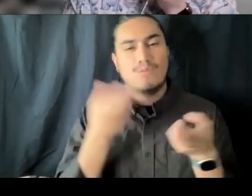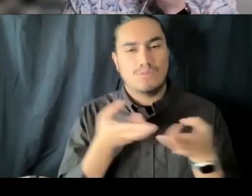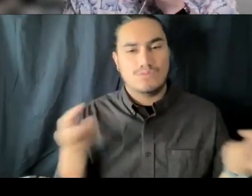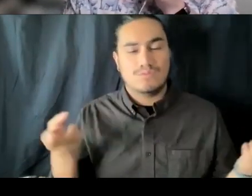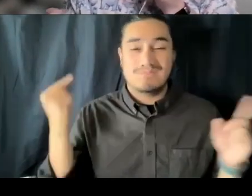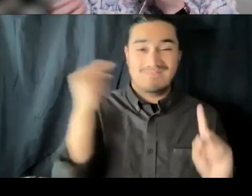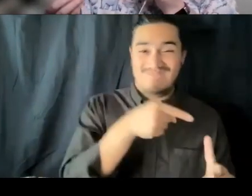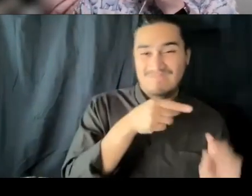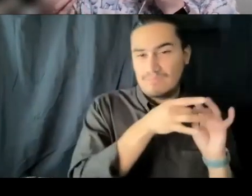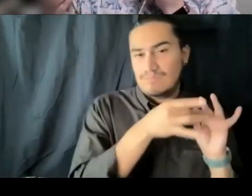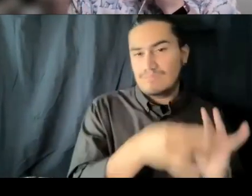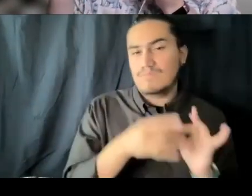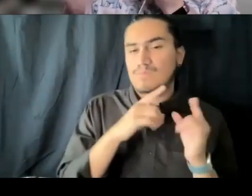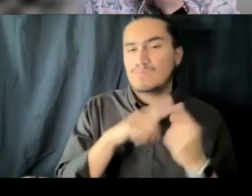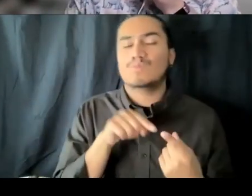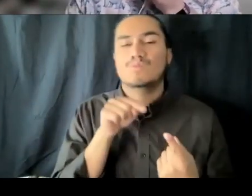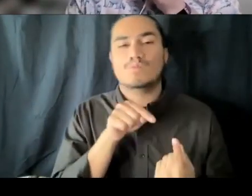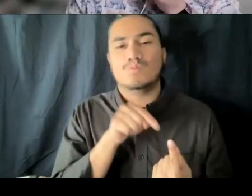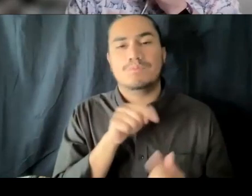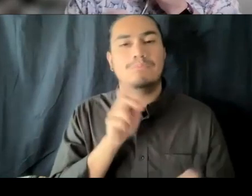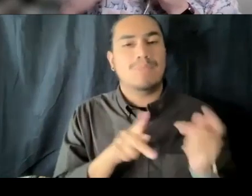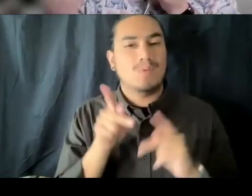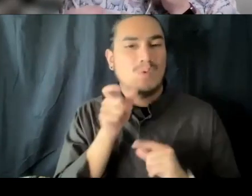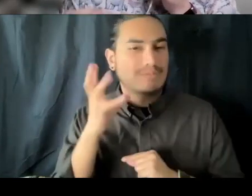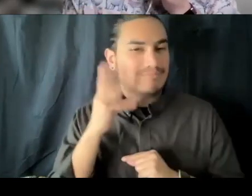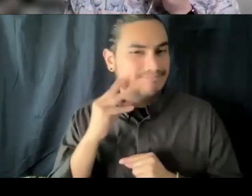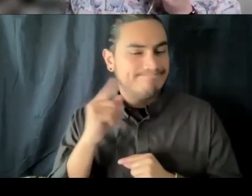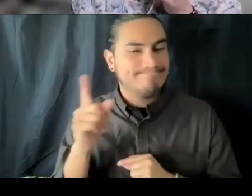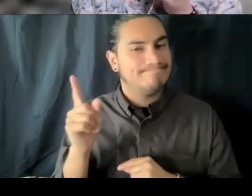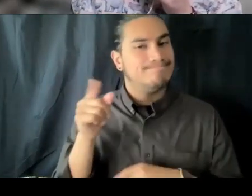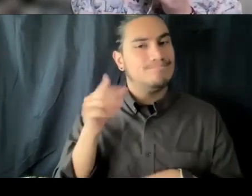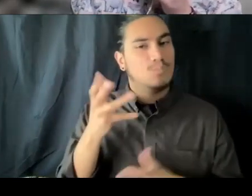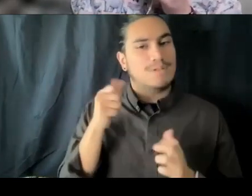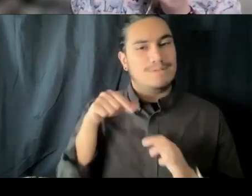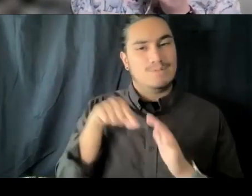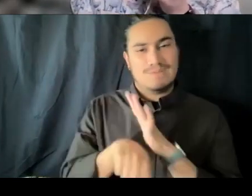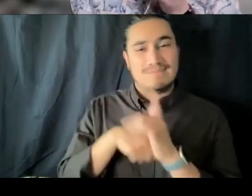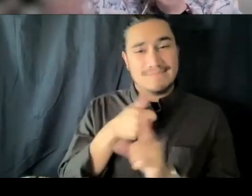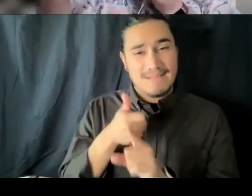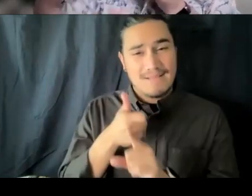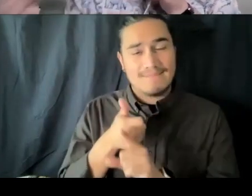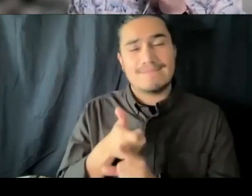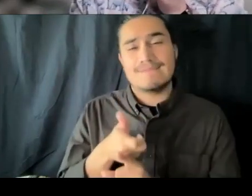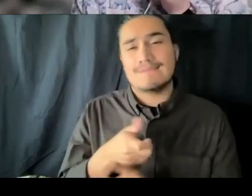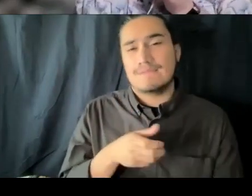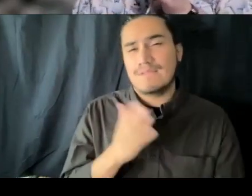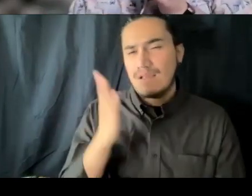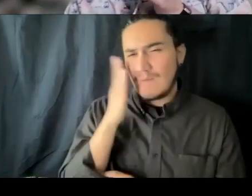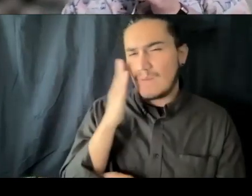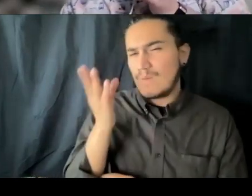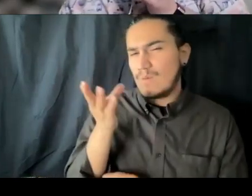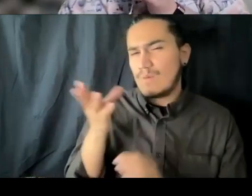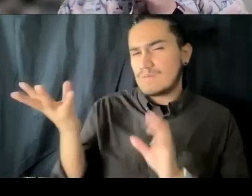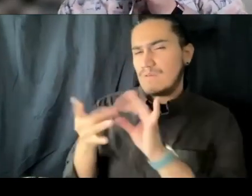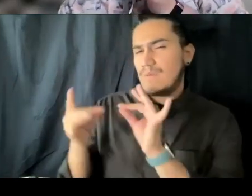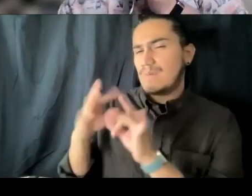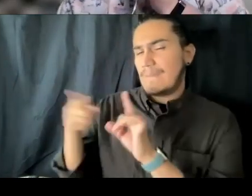around people experiencing suicidal ideation. I know there were a comment about that earlier.